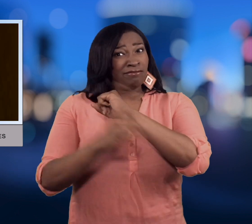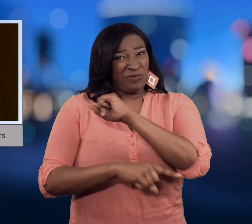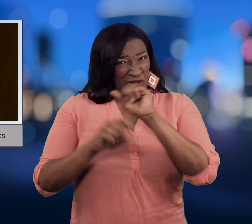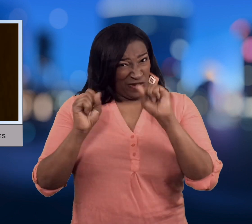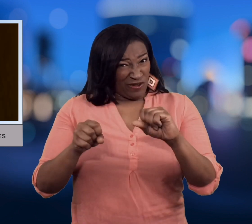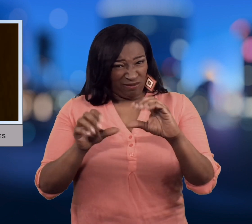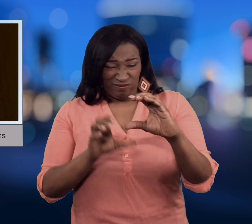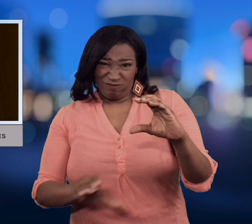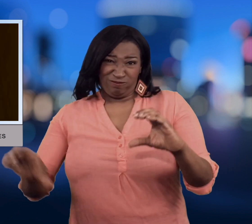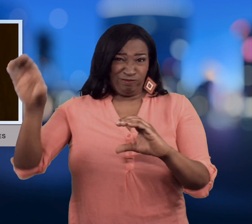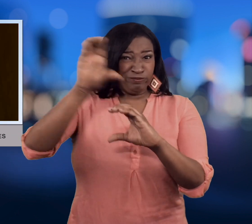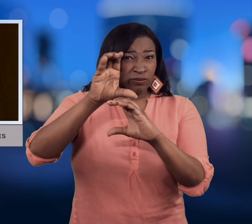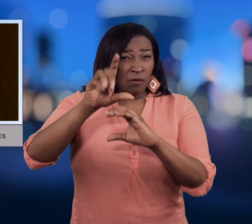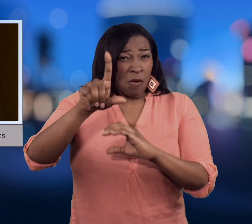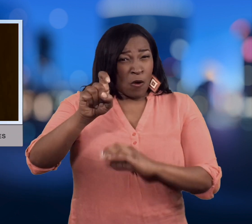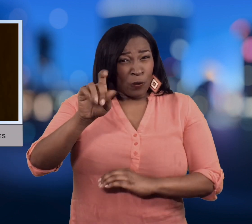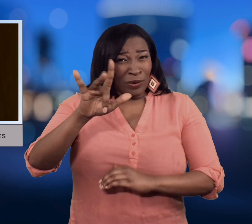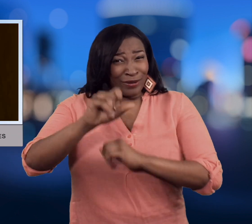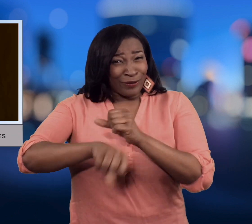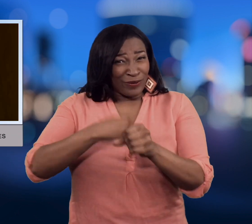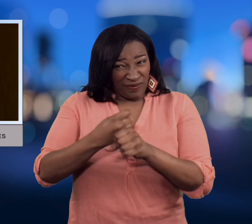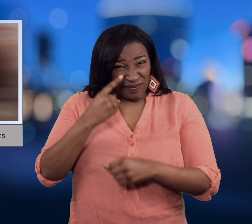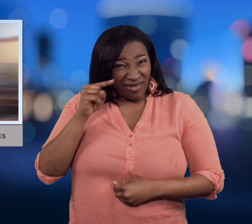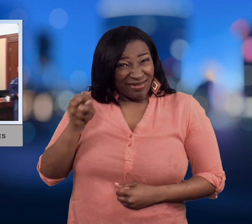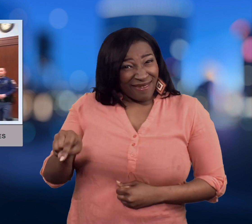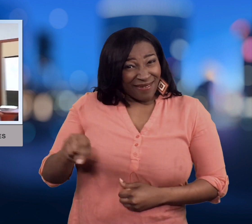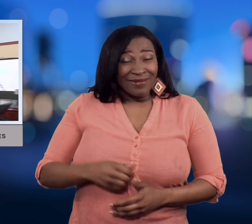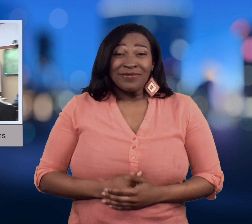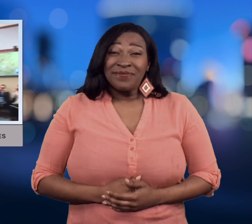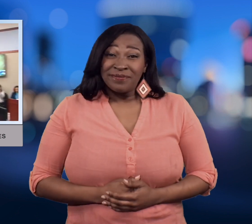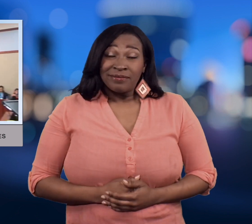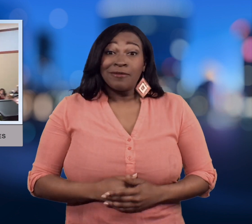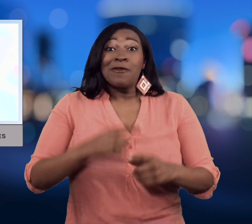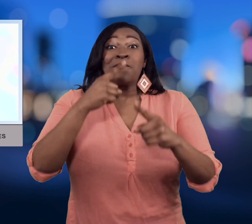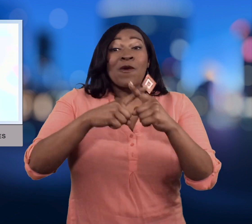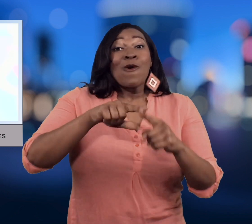In the current case, Nassar could be sentenced for up to 125 years in prison.